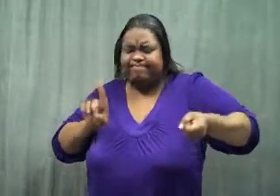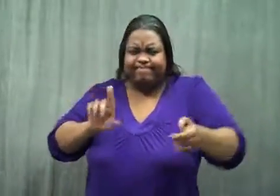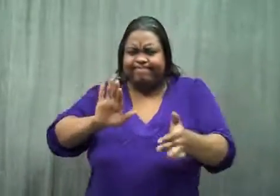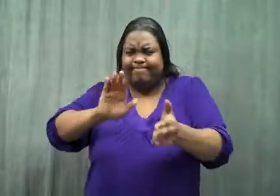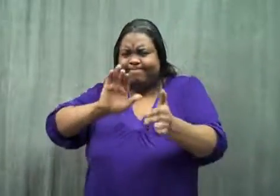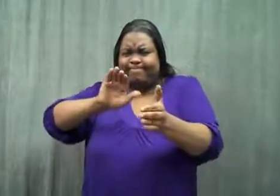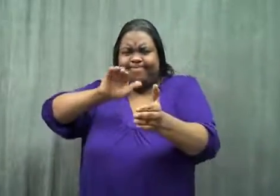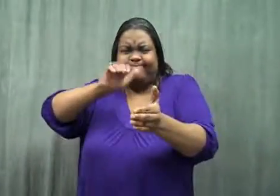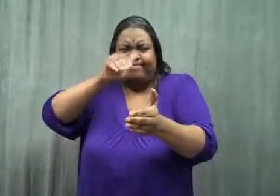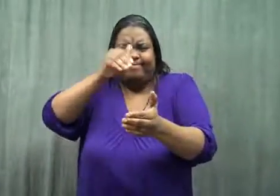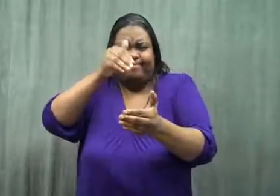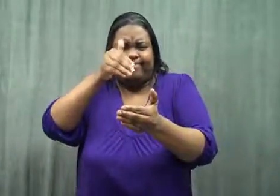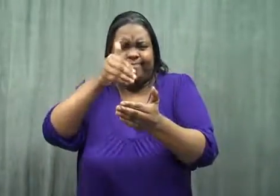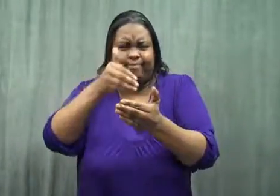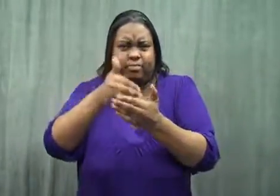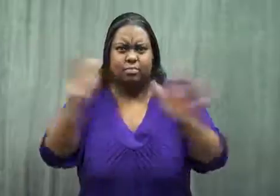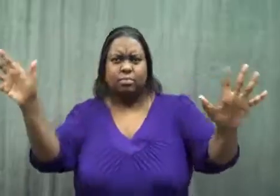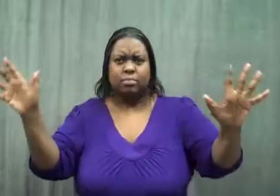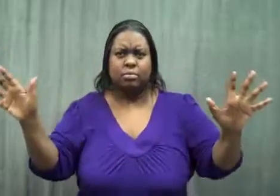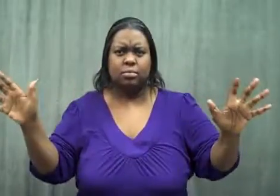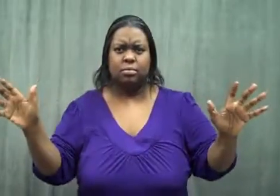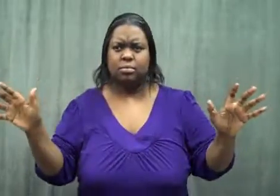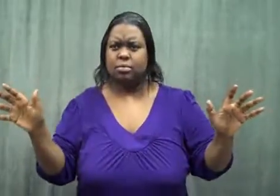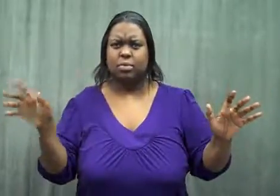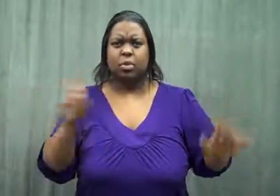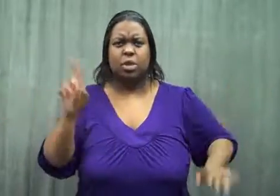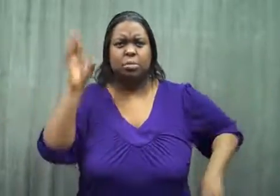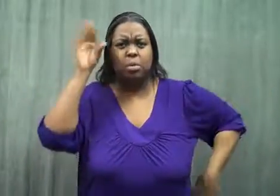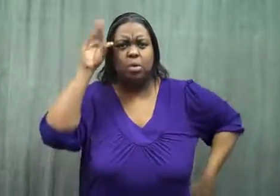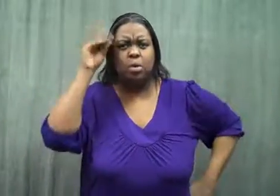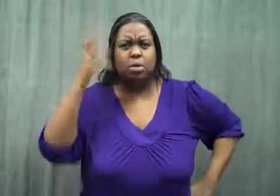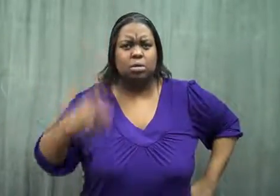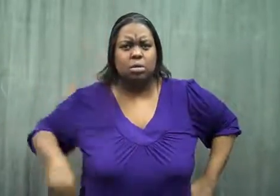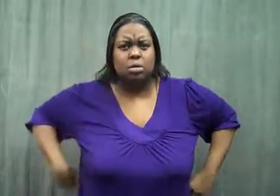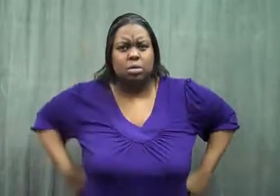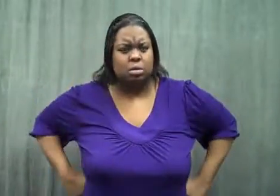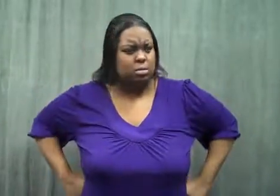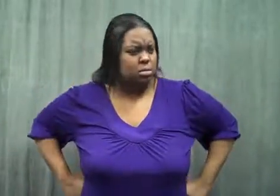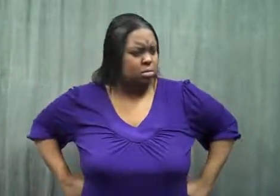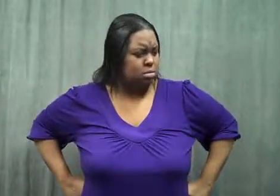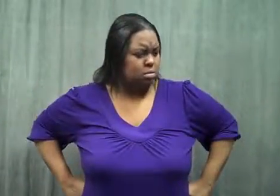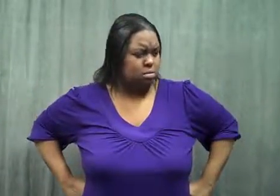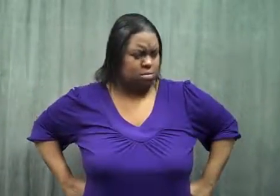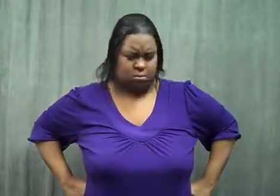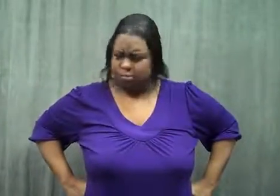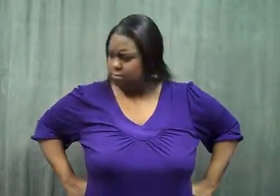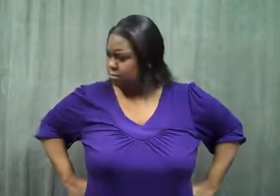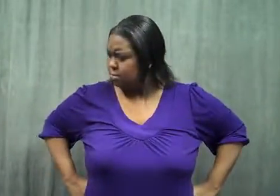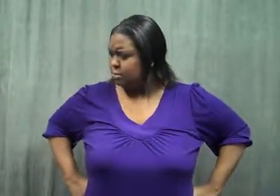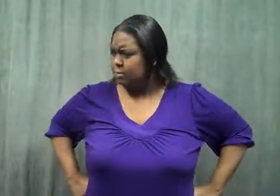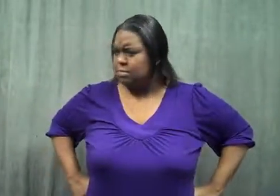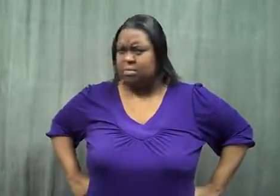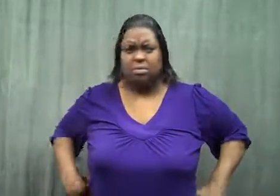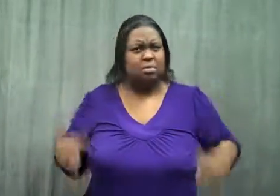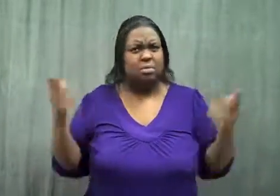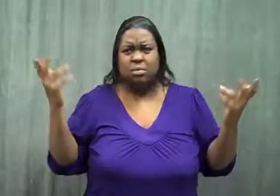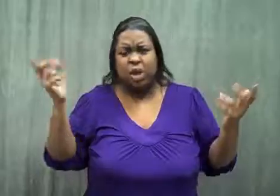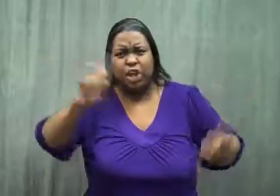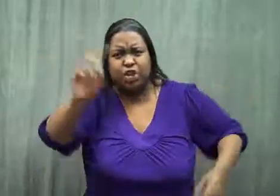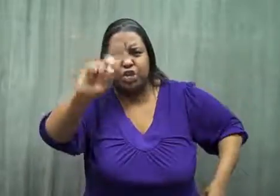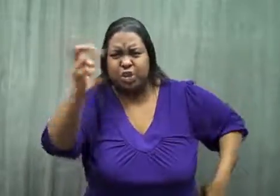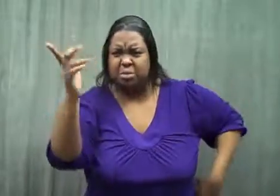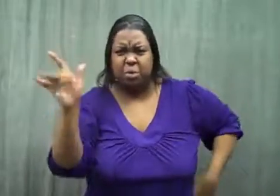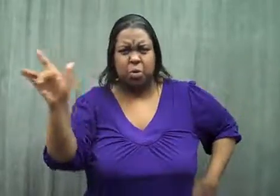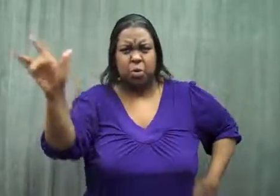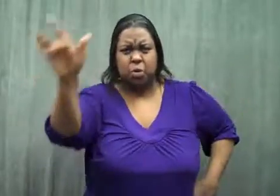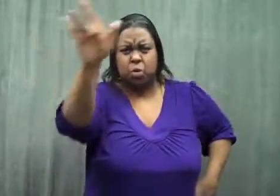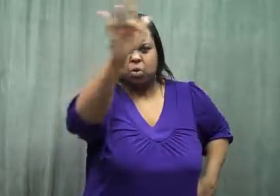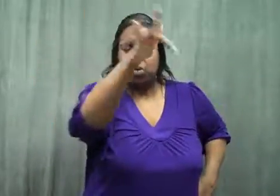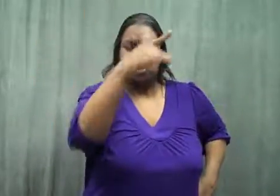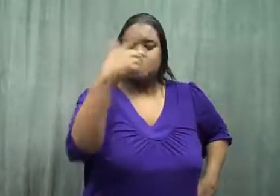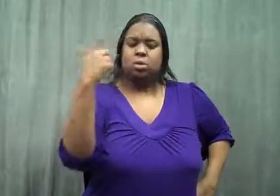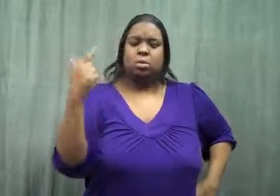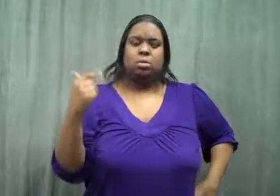He got back, and didn't see the boy. He was nowhere to be found.